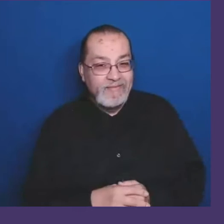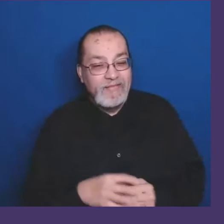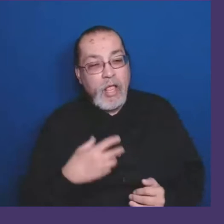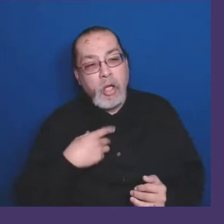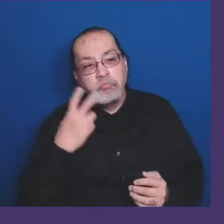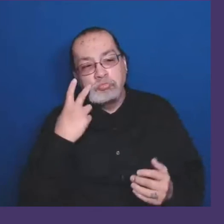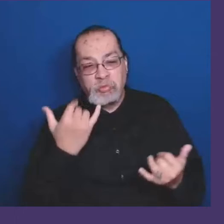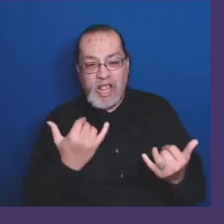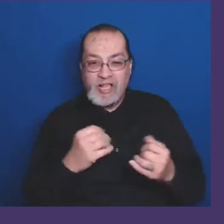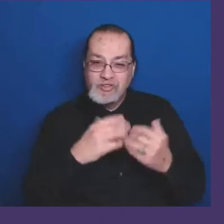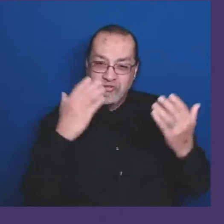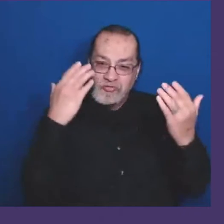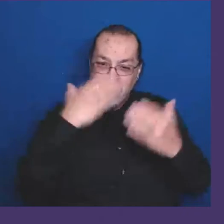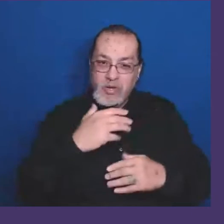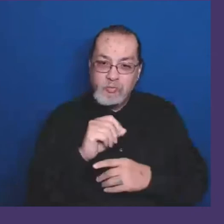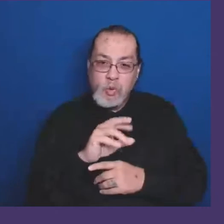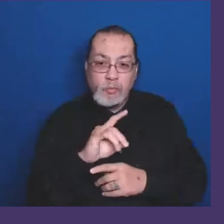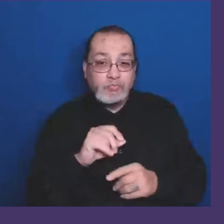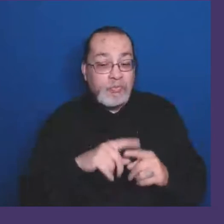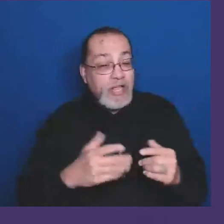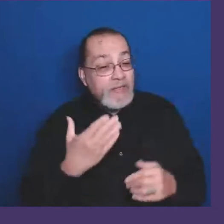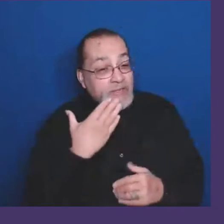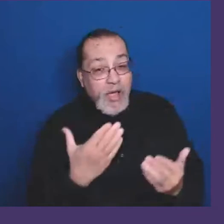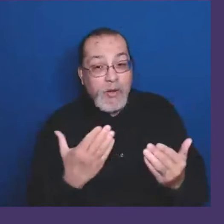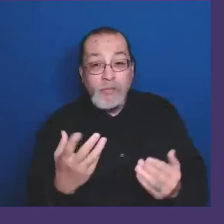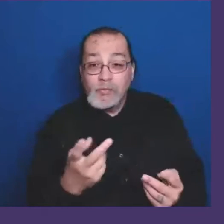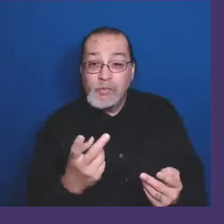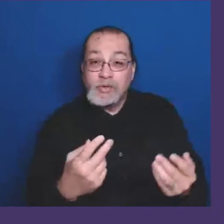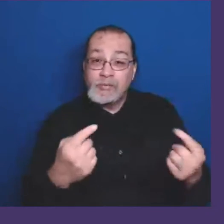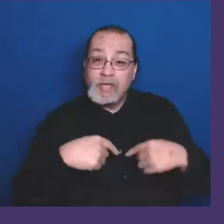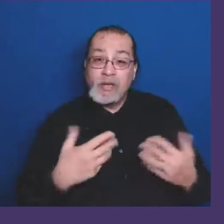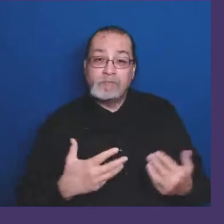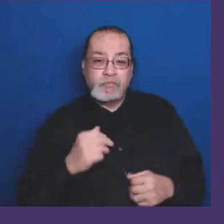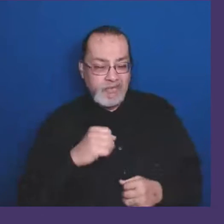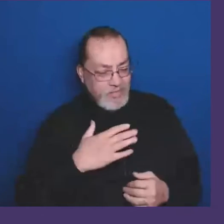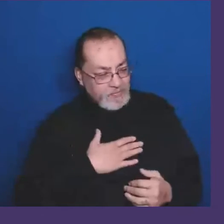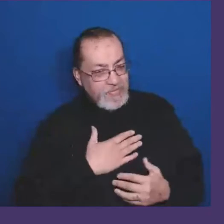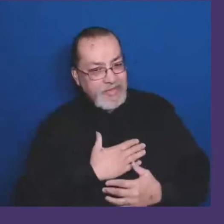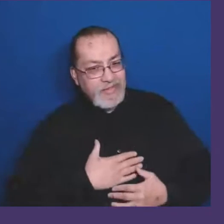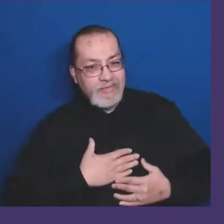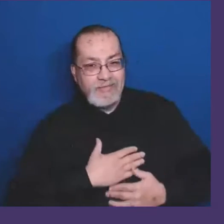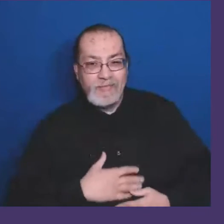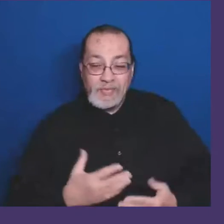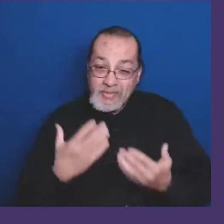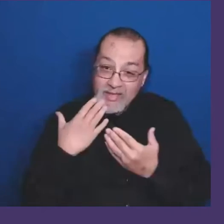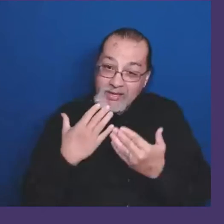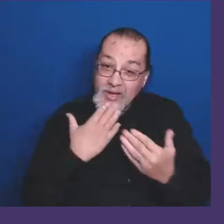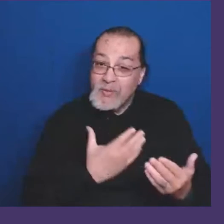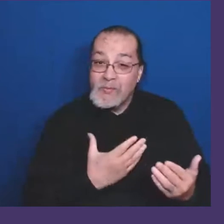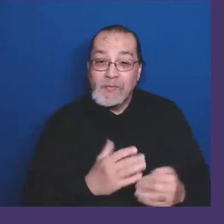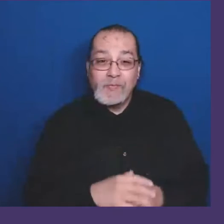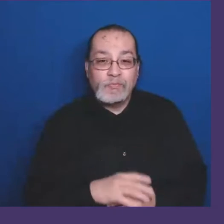Ilene Arenberg: My pleasure. Tanya Harris: Well, thank you. Jenny Lay-Flurrie: Our Supported Employment toolkits have been updated to share our learnings